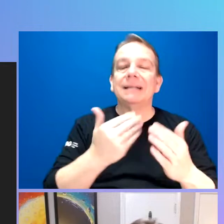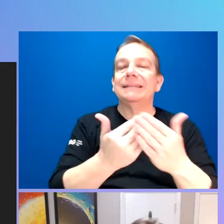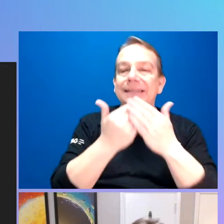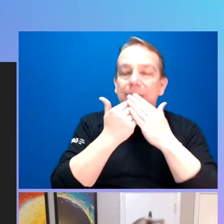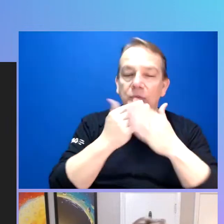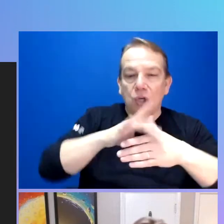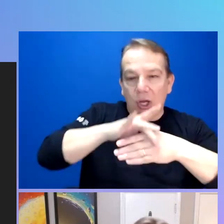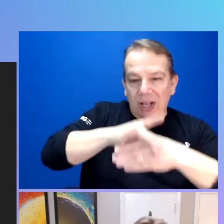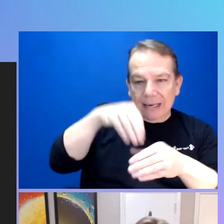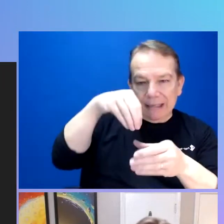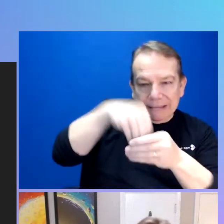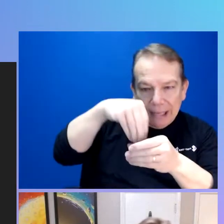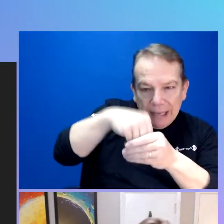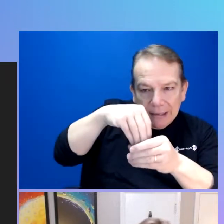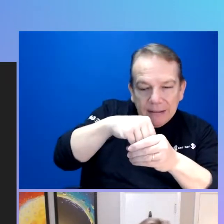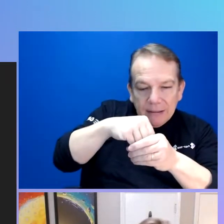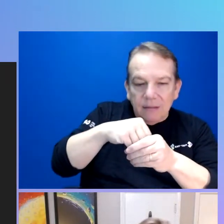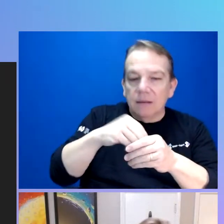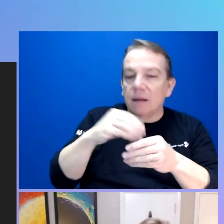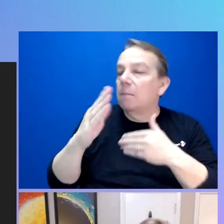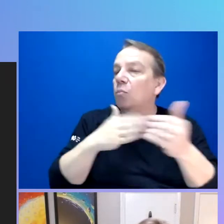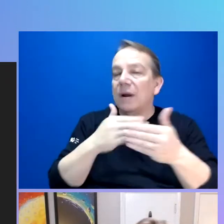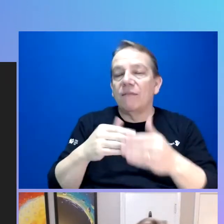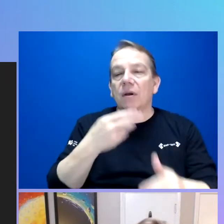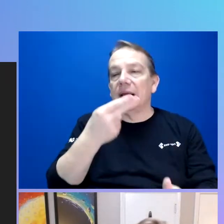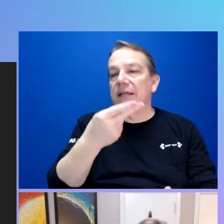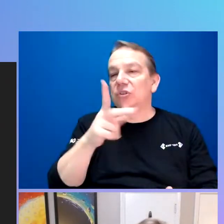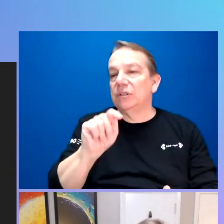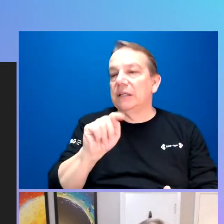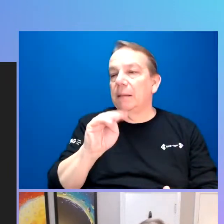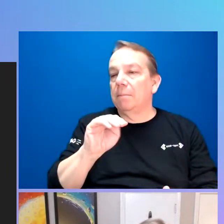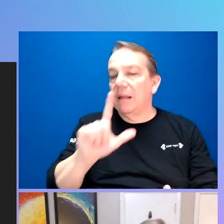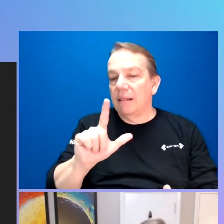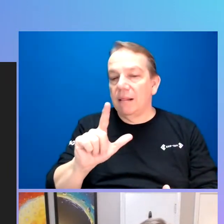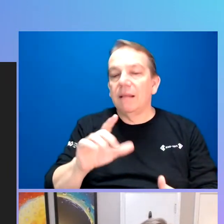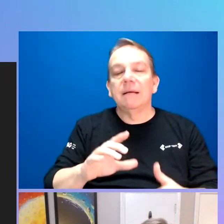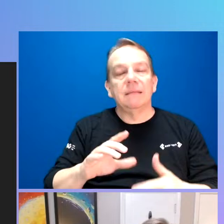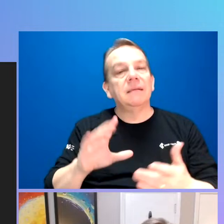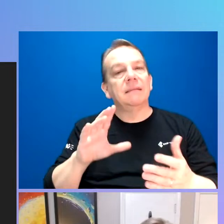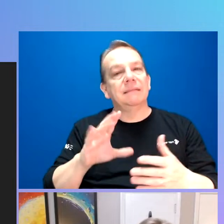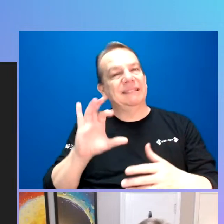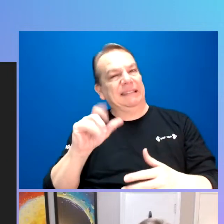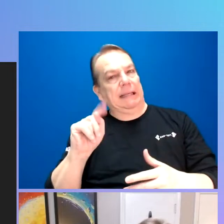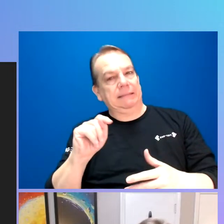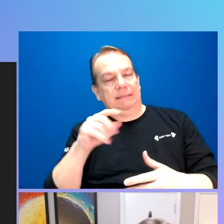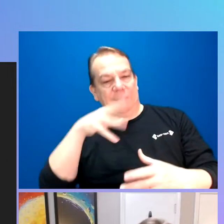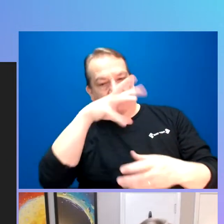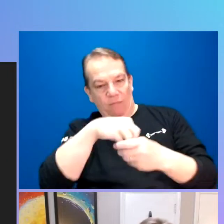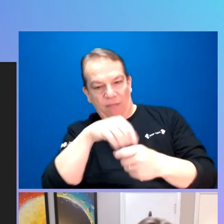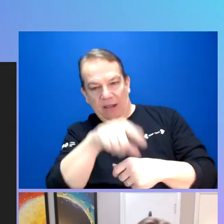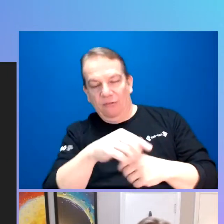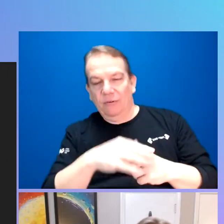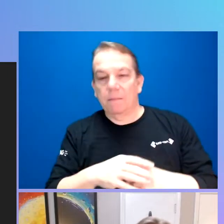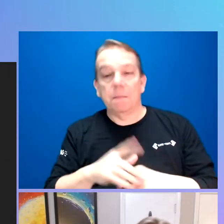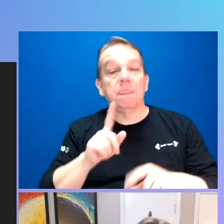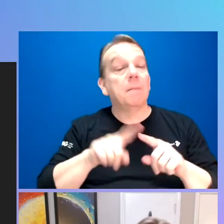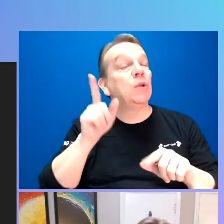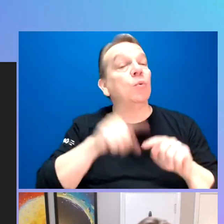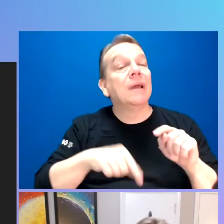contents using whatever built in HTML text is in that element. One thing to note is that you